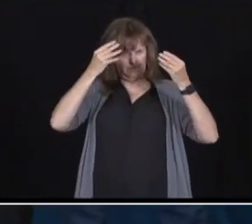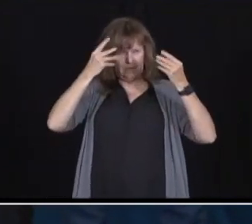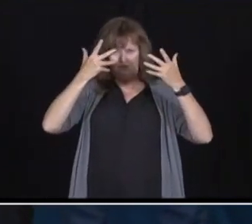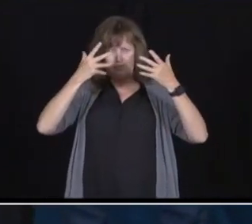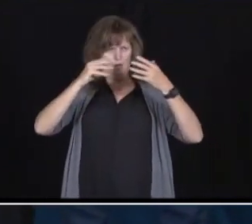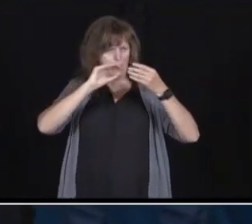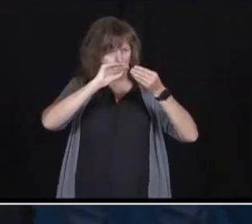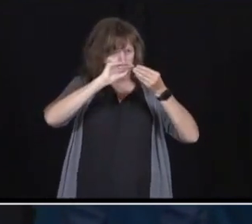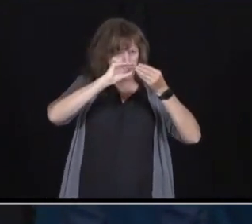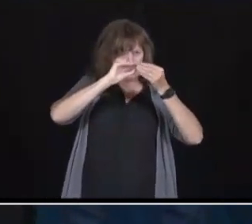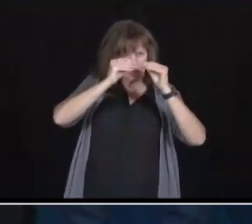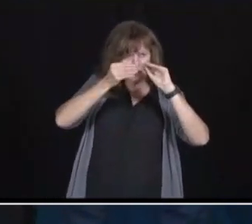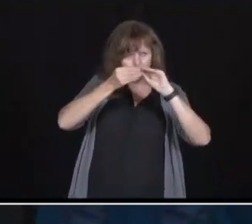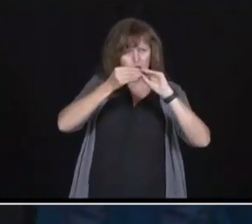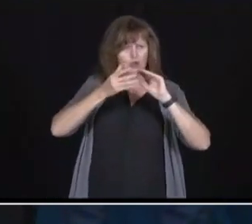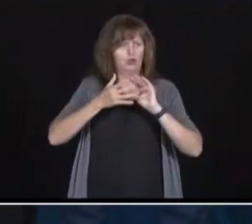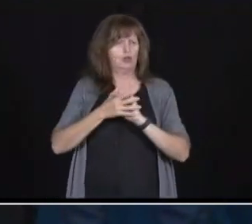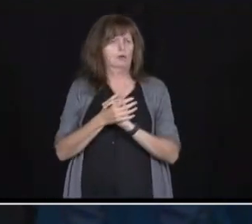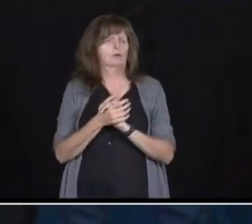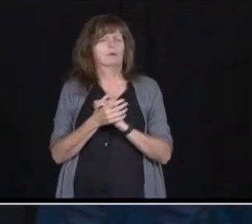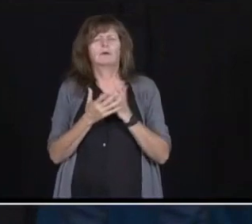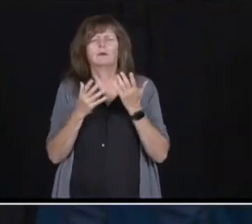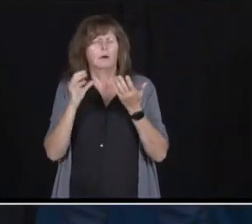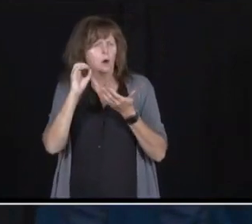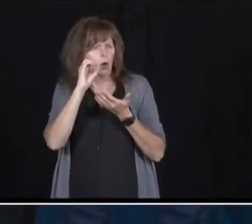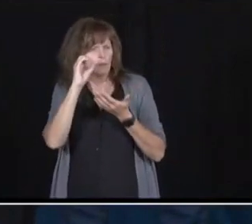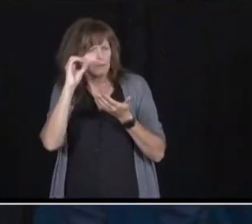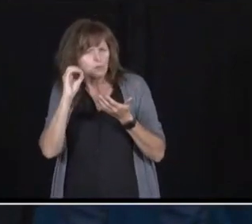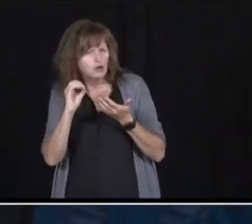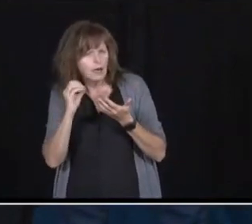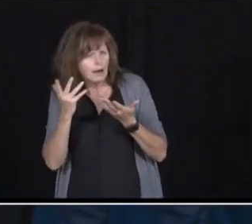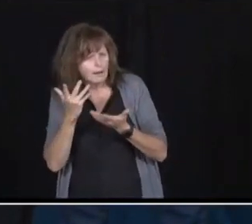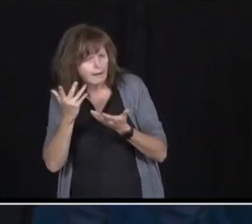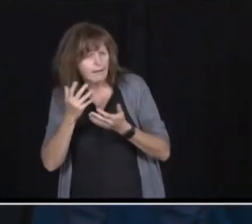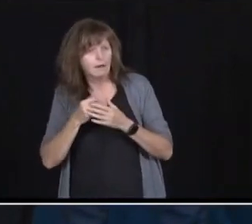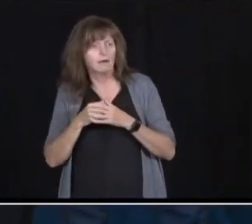information, what is the data, what is the potential presence as the premier